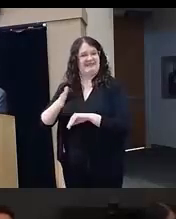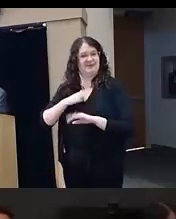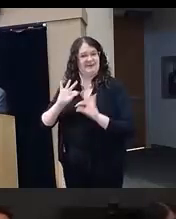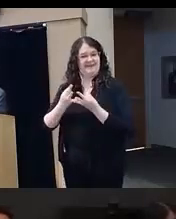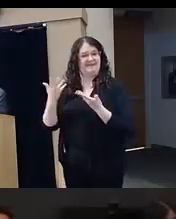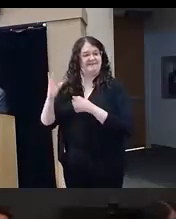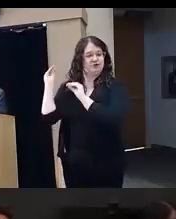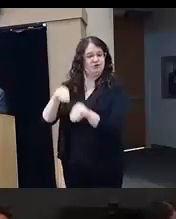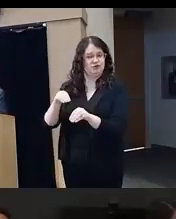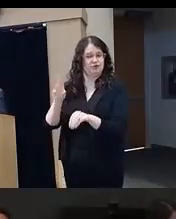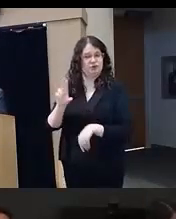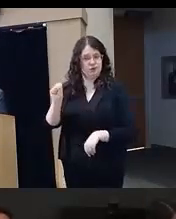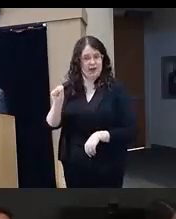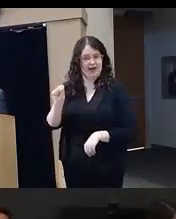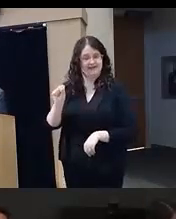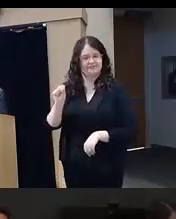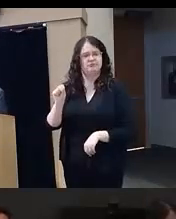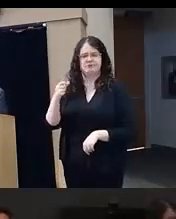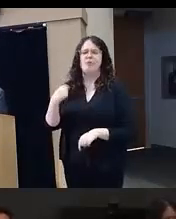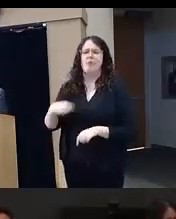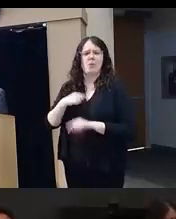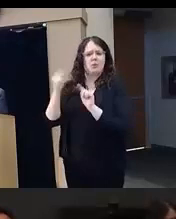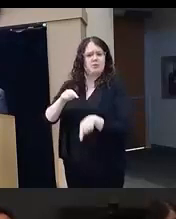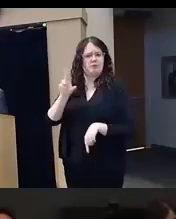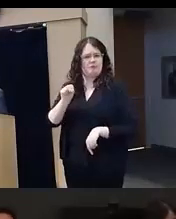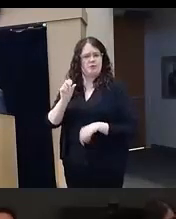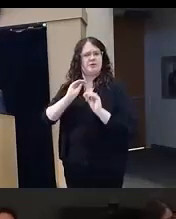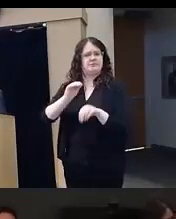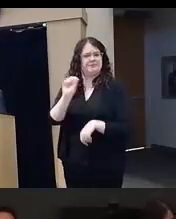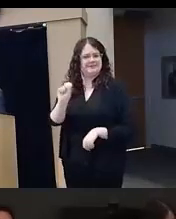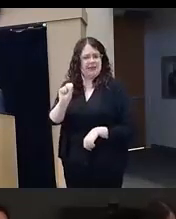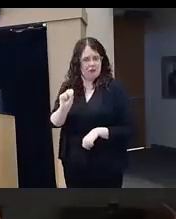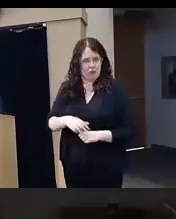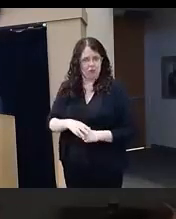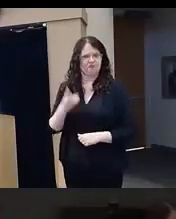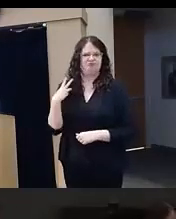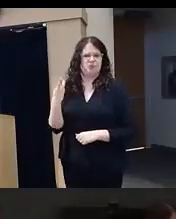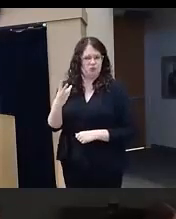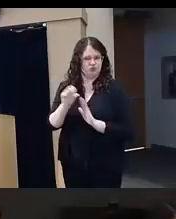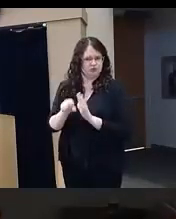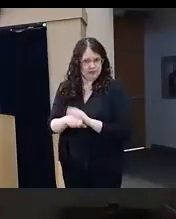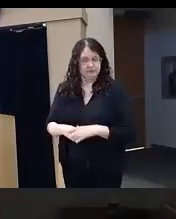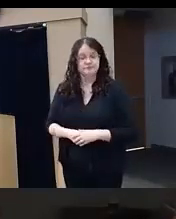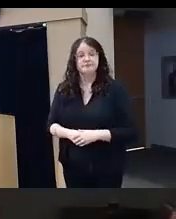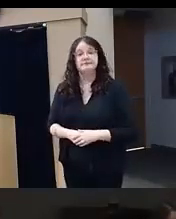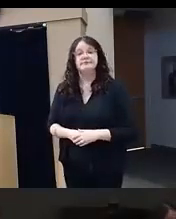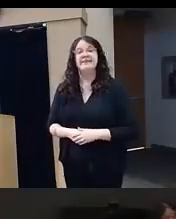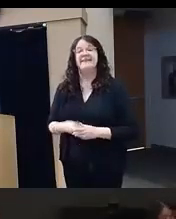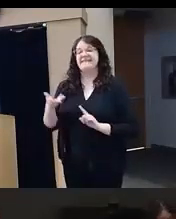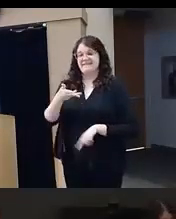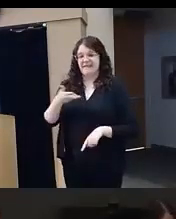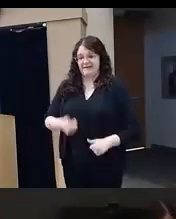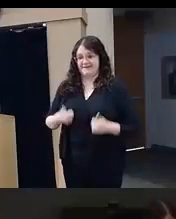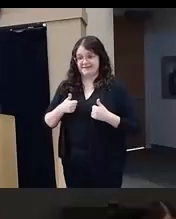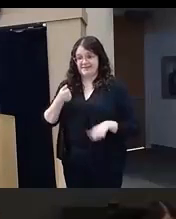United States in Seattle uh the apartment that my five of us were living uh it's a two-bedroom